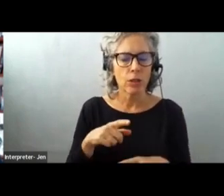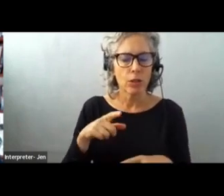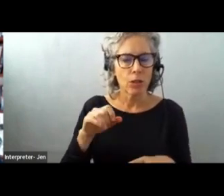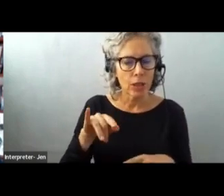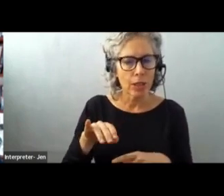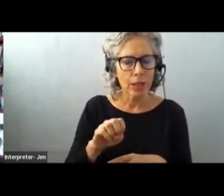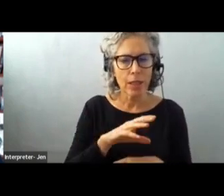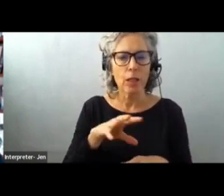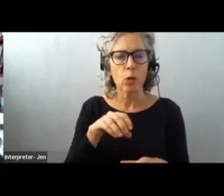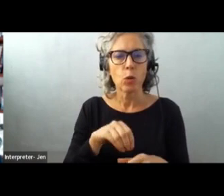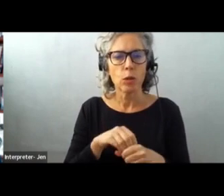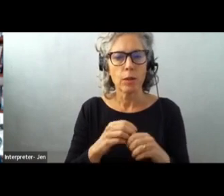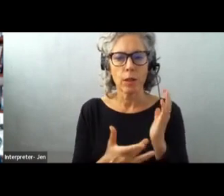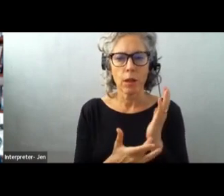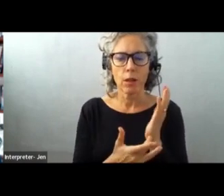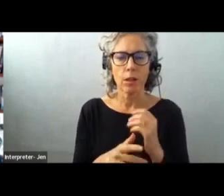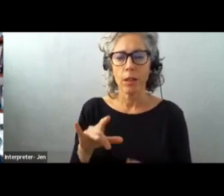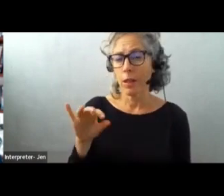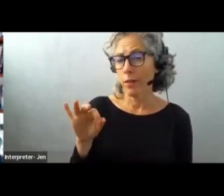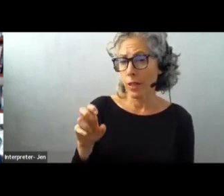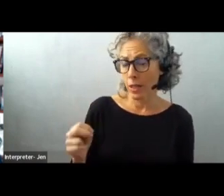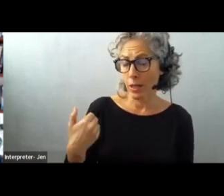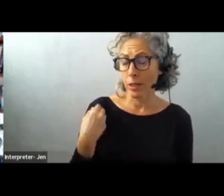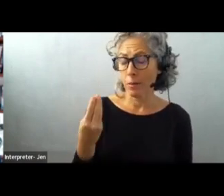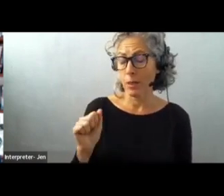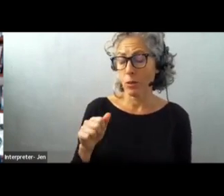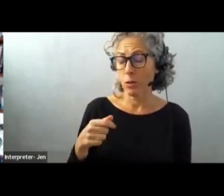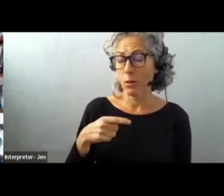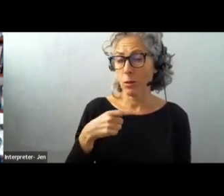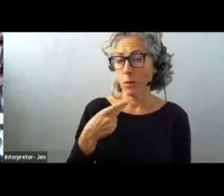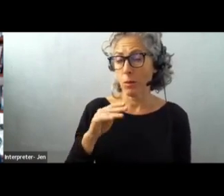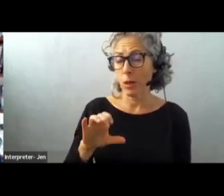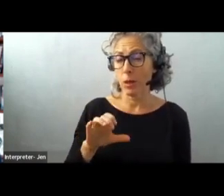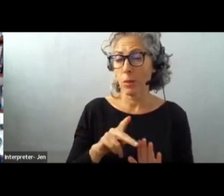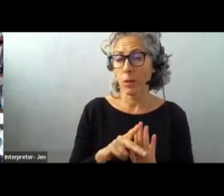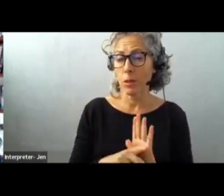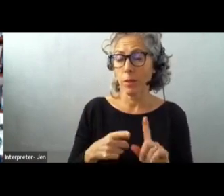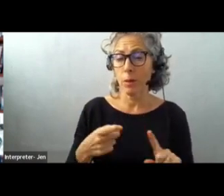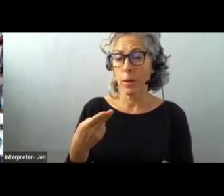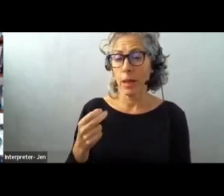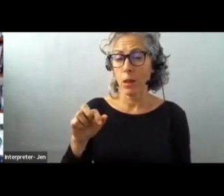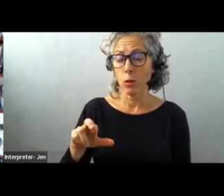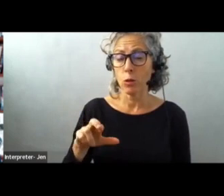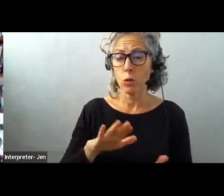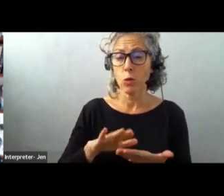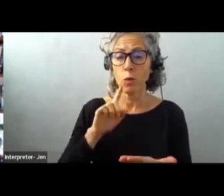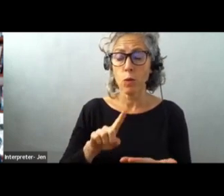technology. Finn holds a Master of Public Policy from the Heller School for Social Policy and Management at Brandeis